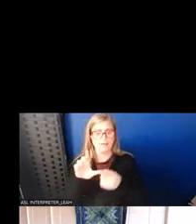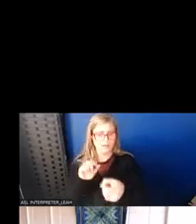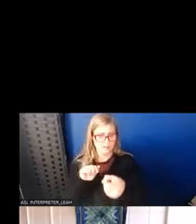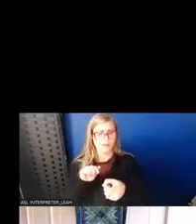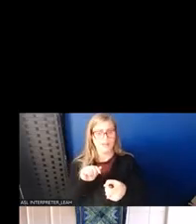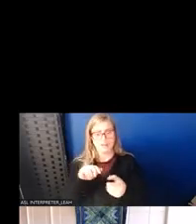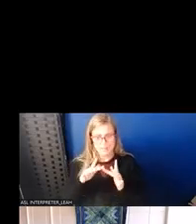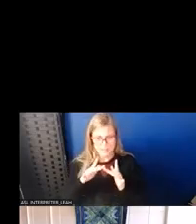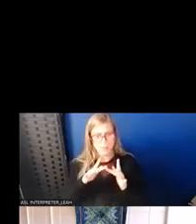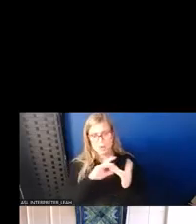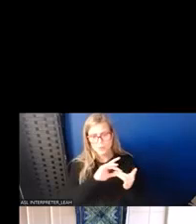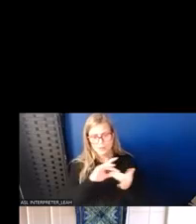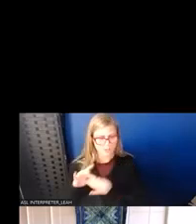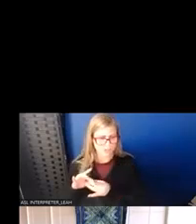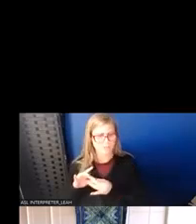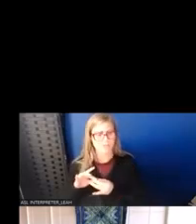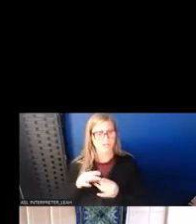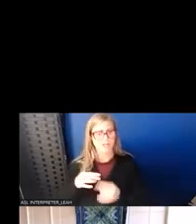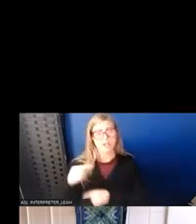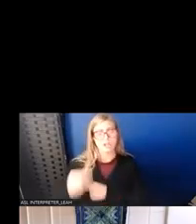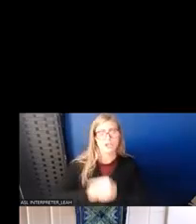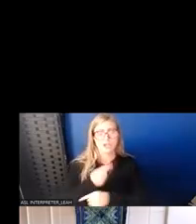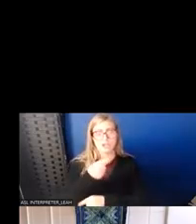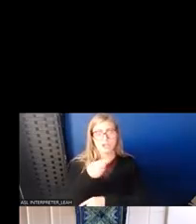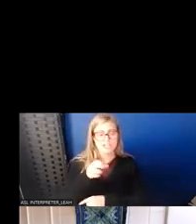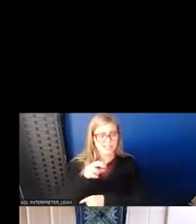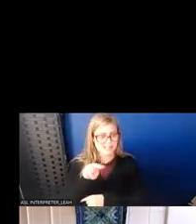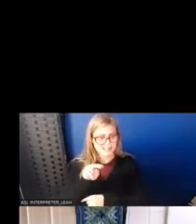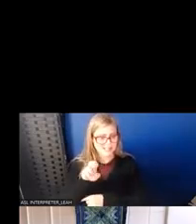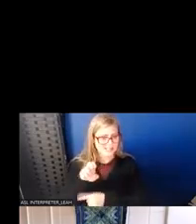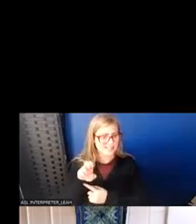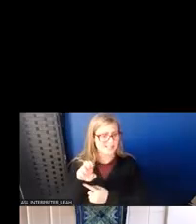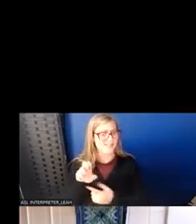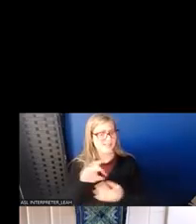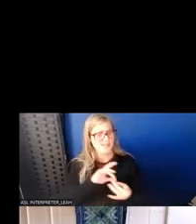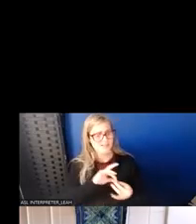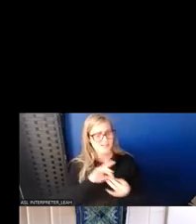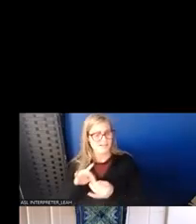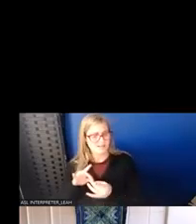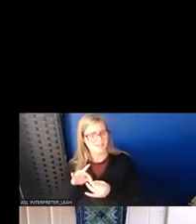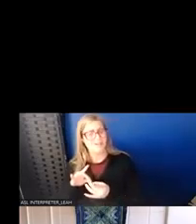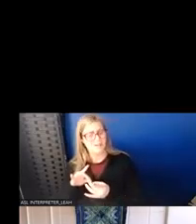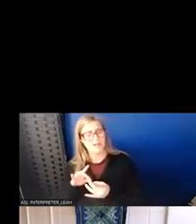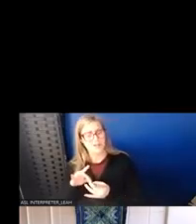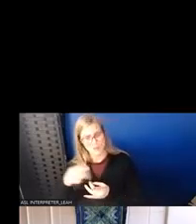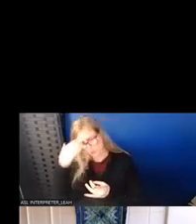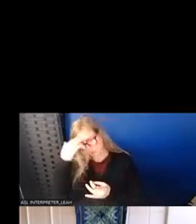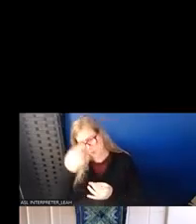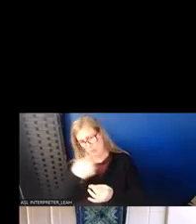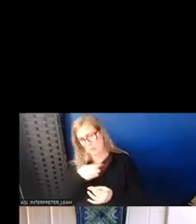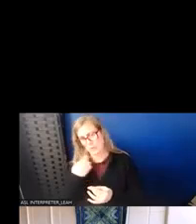physiological pathways in the human body, connected those to the known risk factors that we can do an assessment of in the